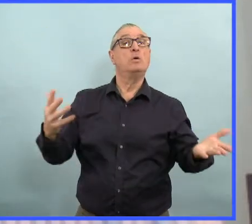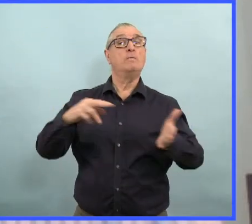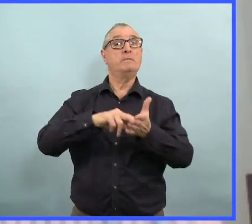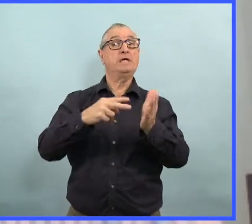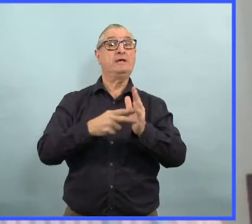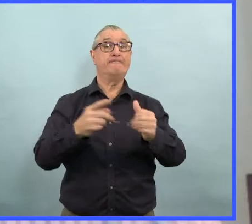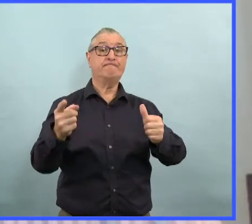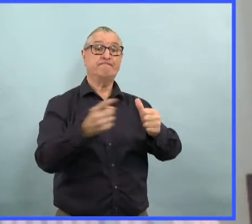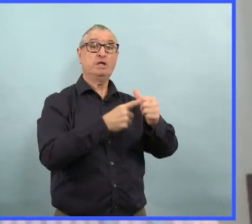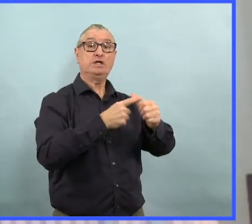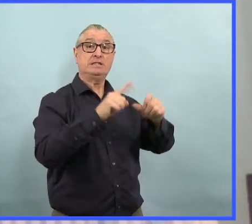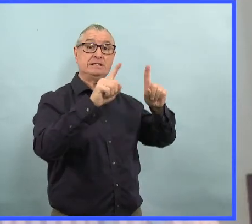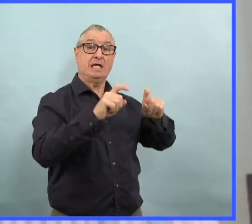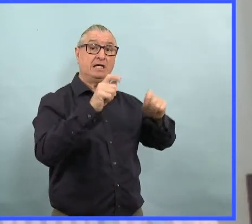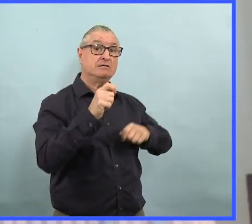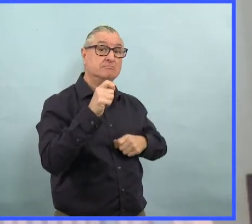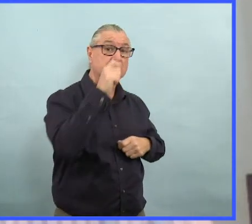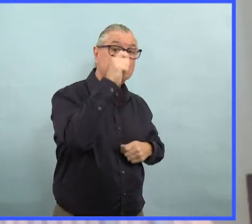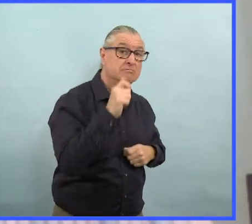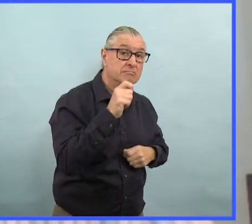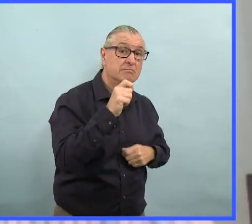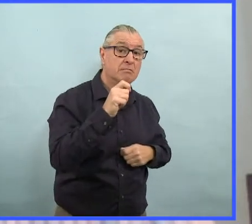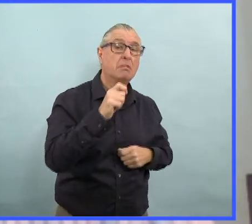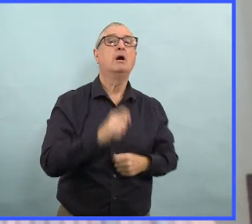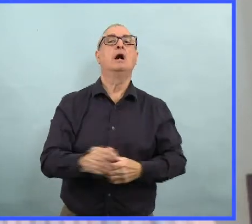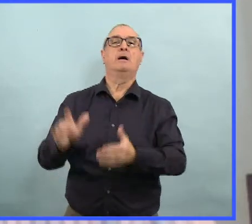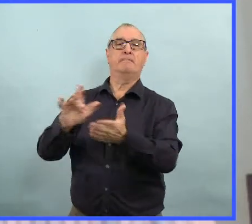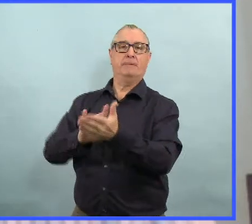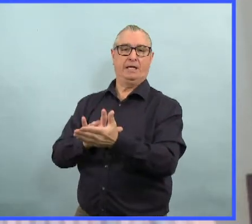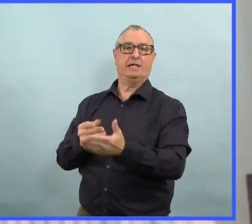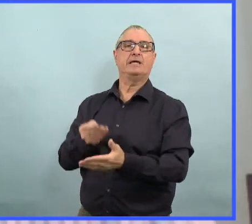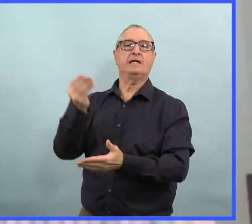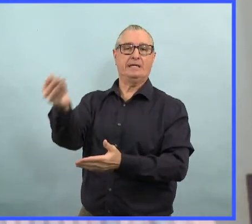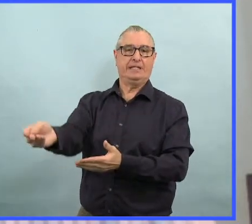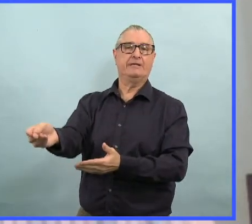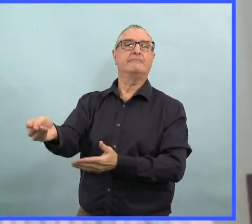so eligible individuals who test positive on a self-administered rapid angina test can